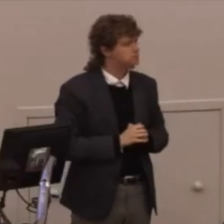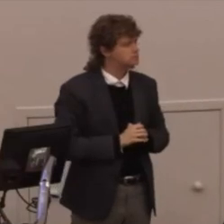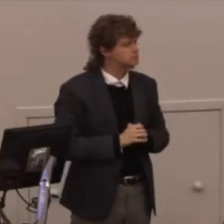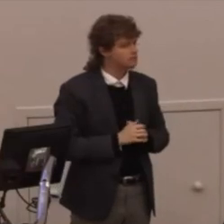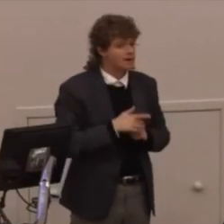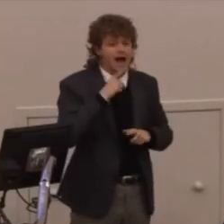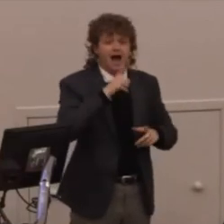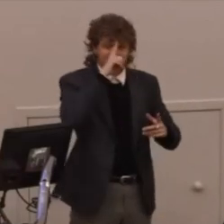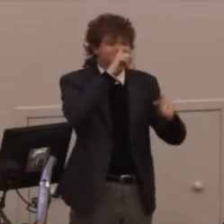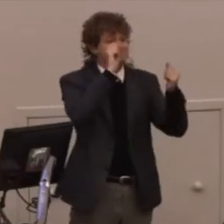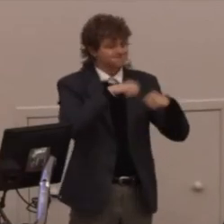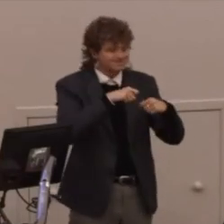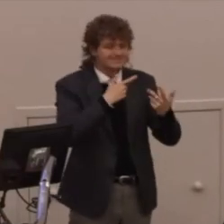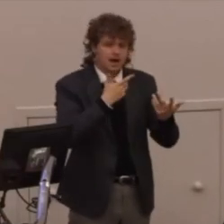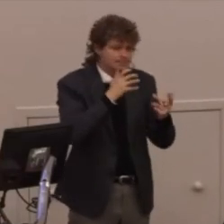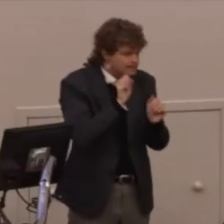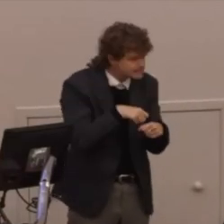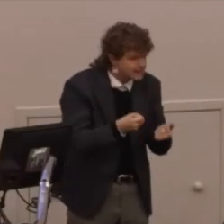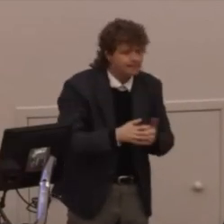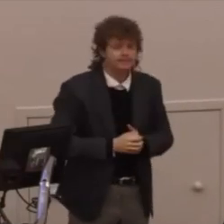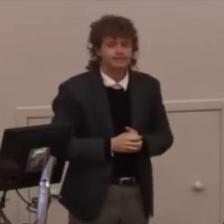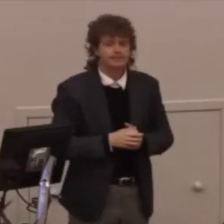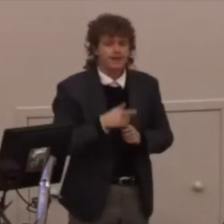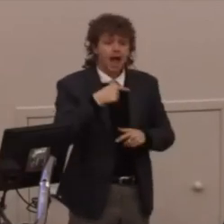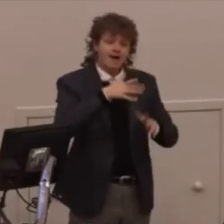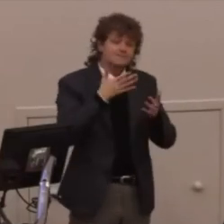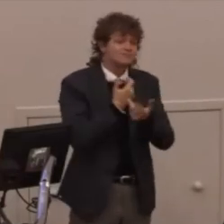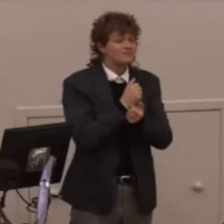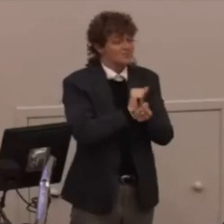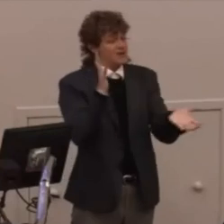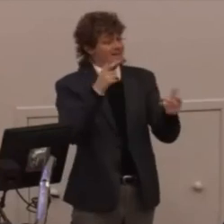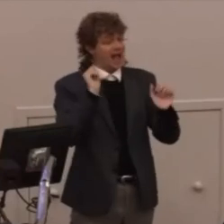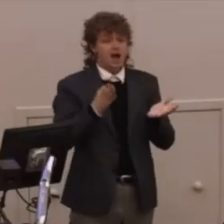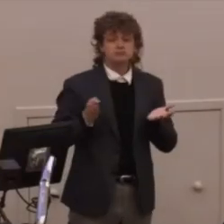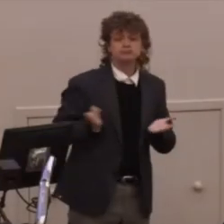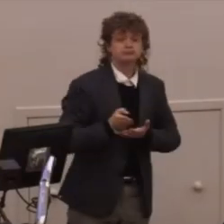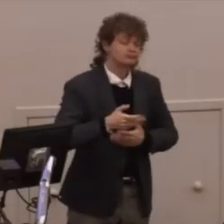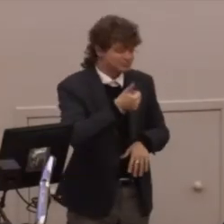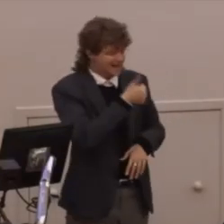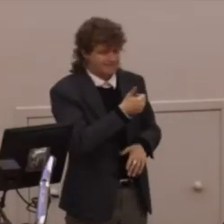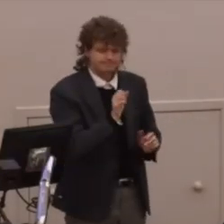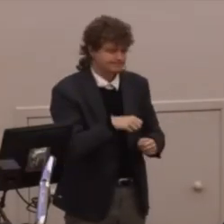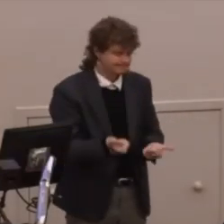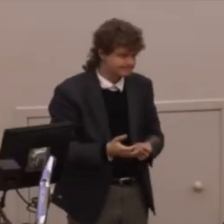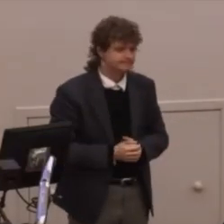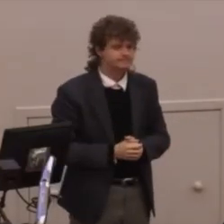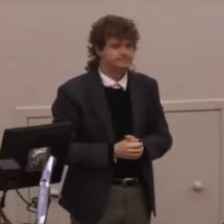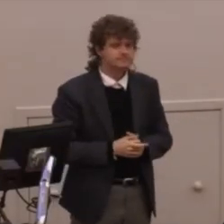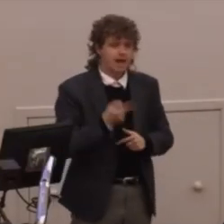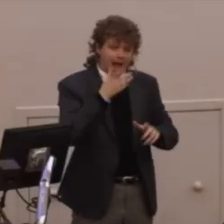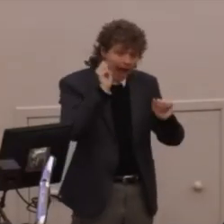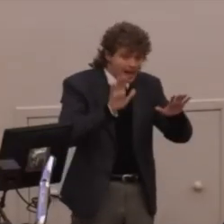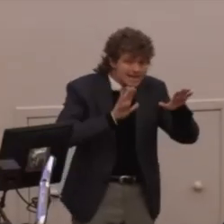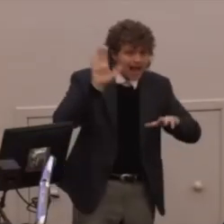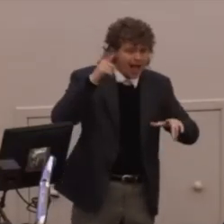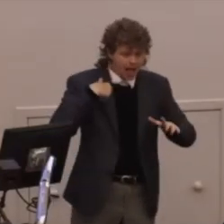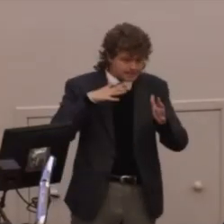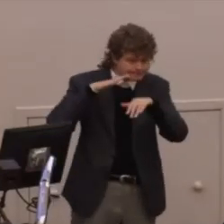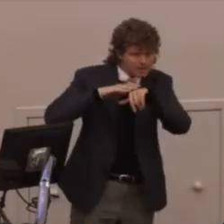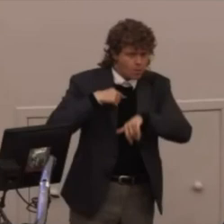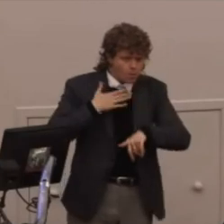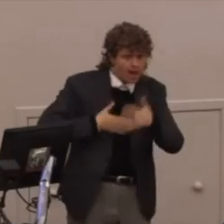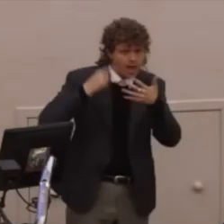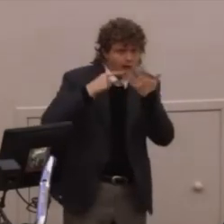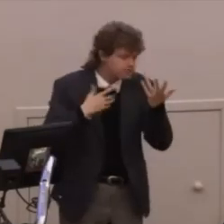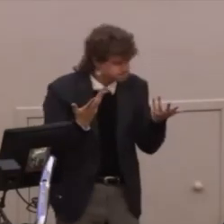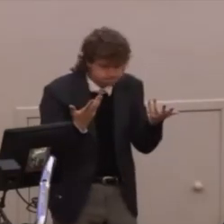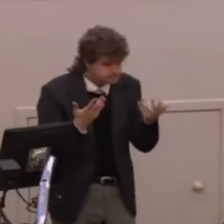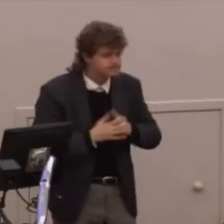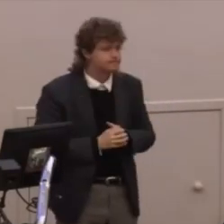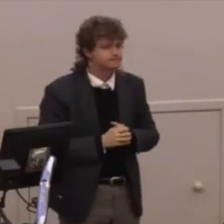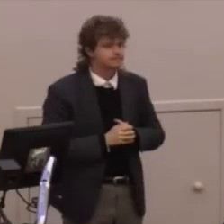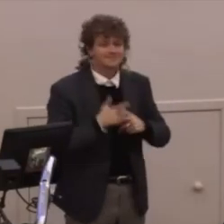no privacy, life of fear, no consent, no freedom of movement, no right to a voice, no control